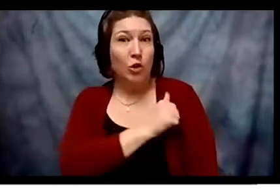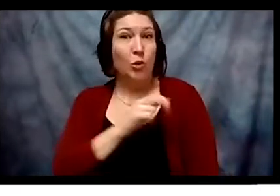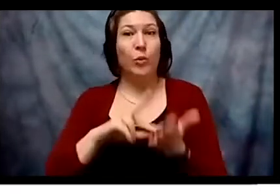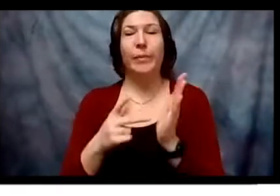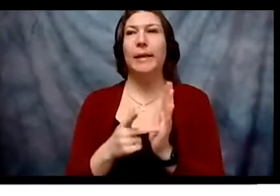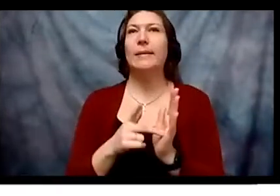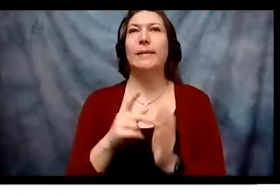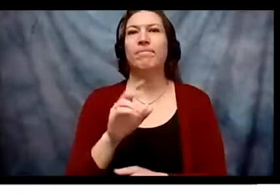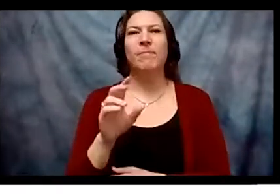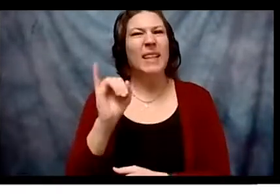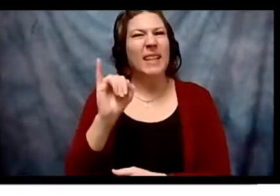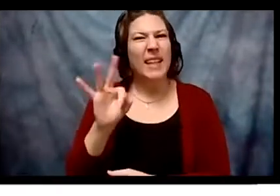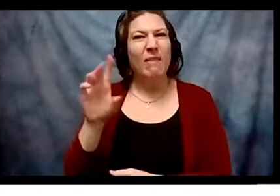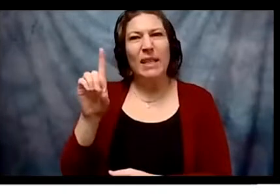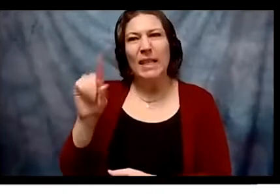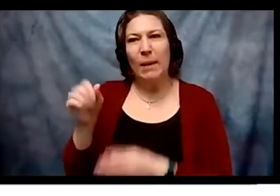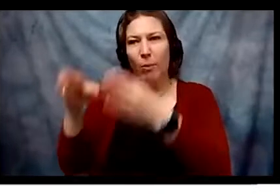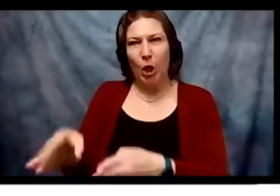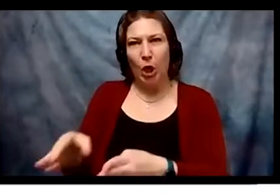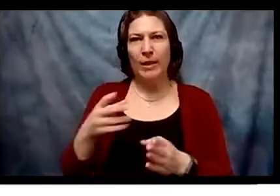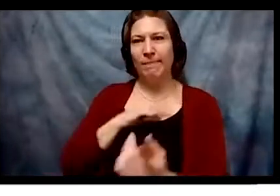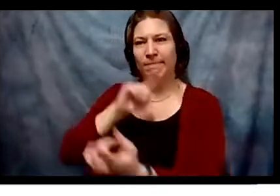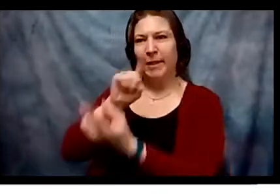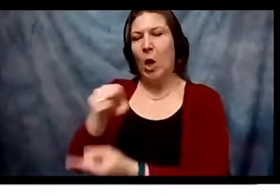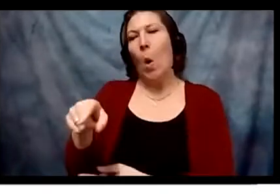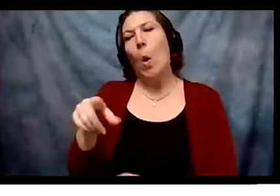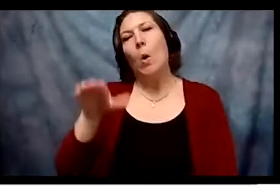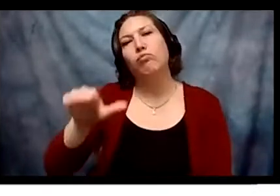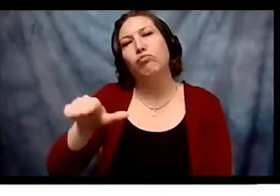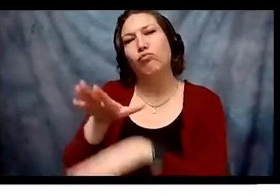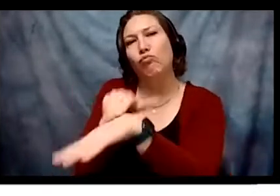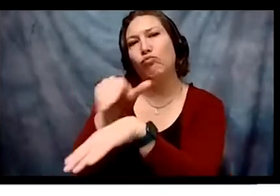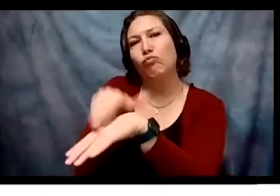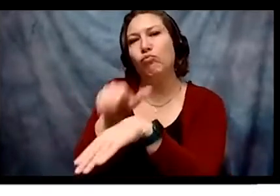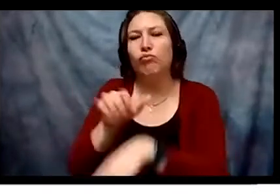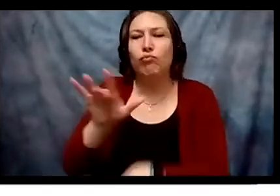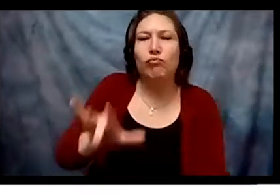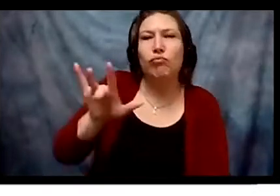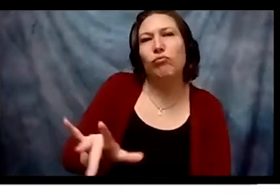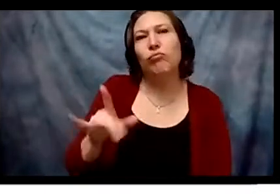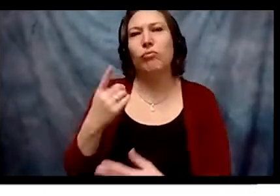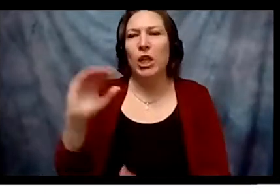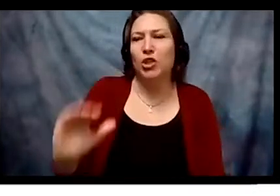disabled people are treated like children, objects of pity, or as less valuable than others.